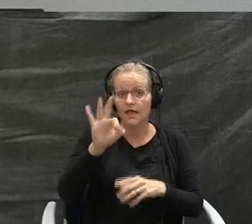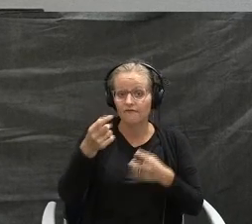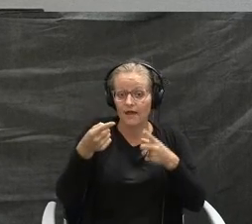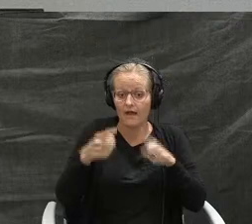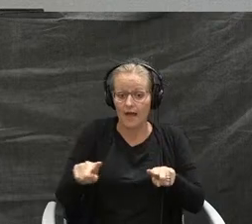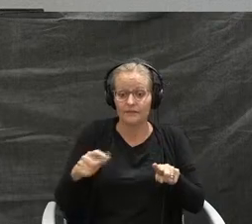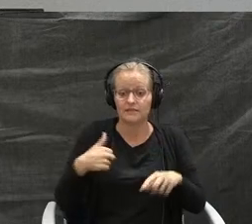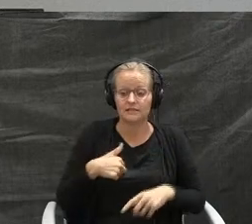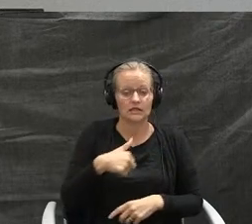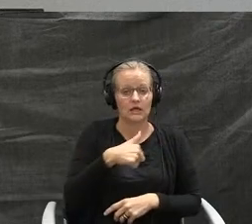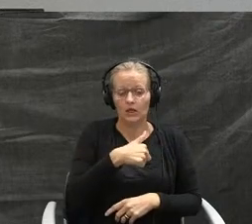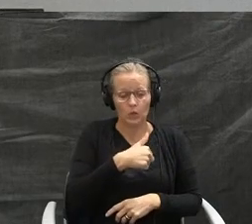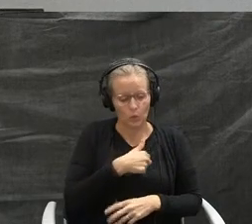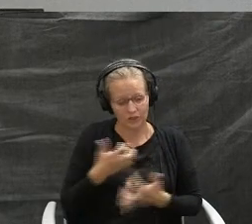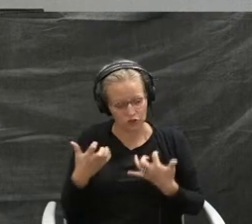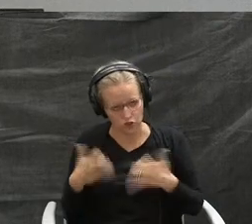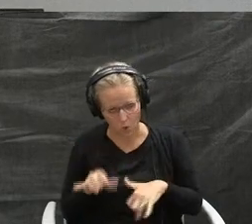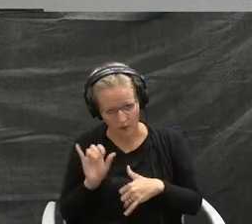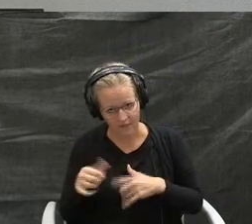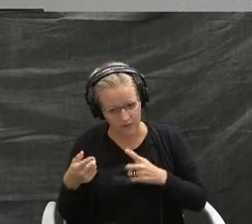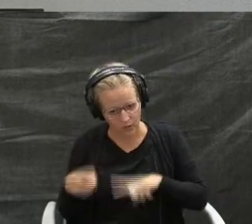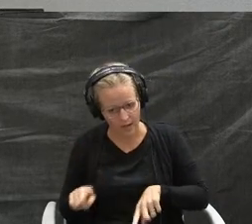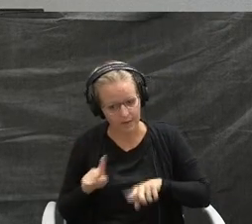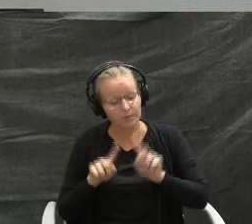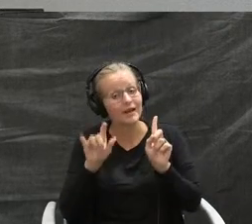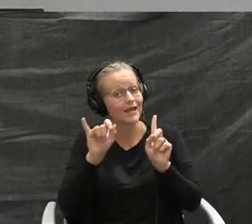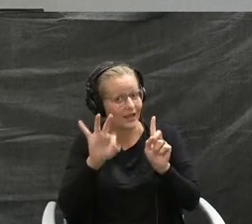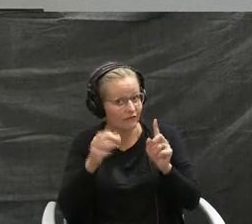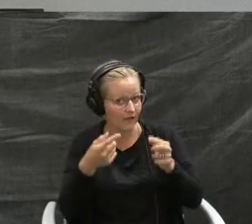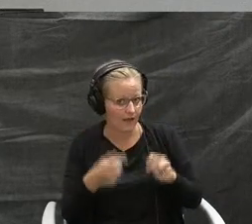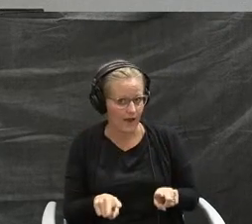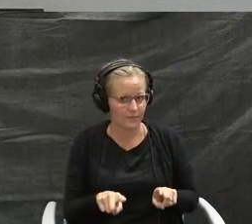are steps to go through, and we've also had the 15 member